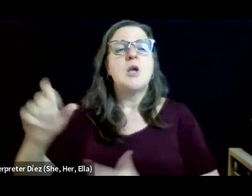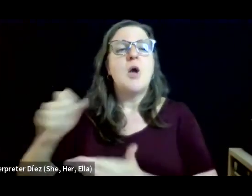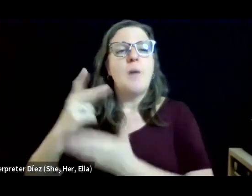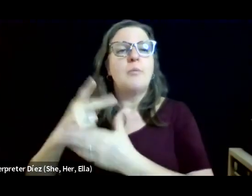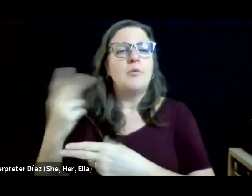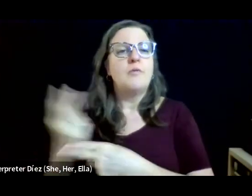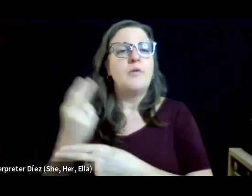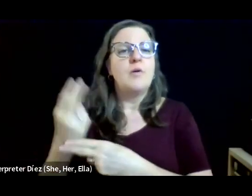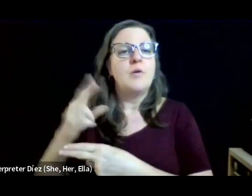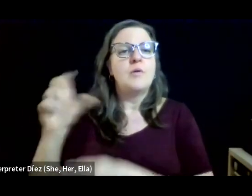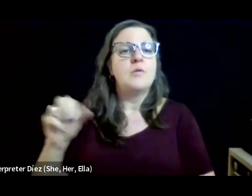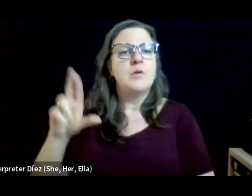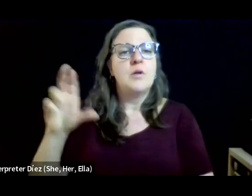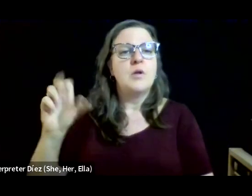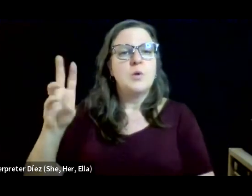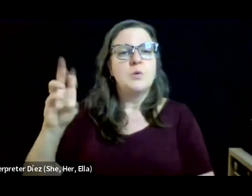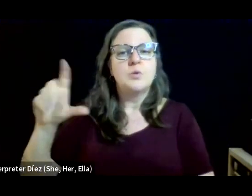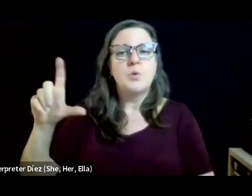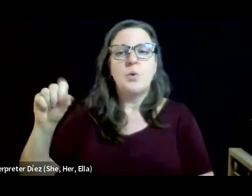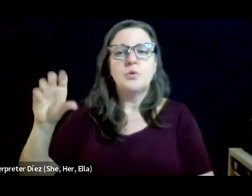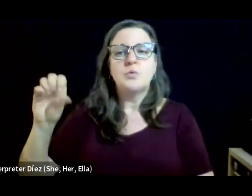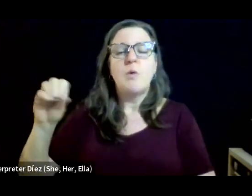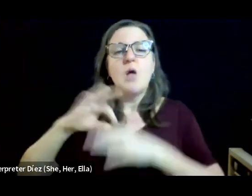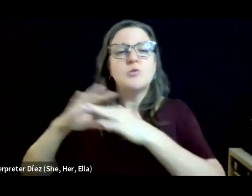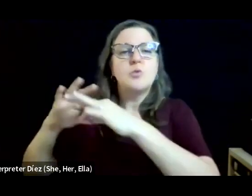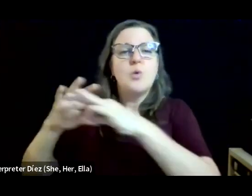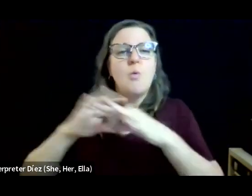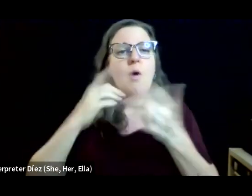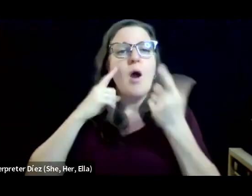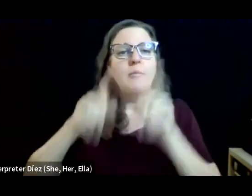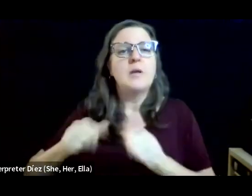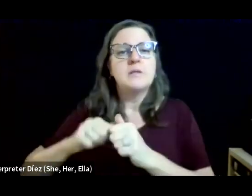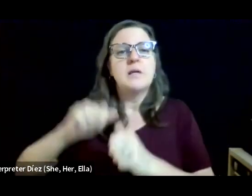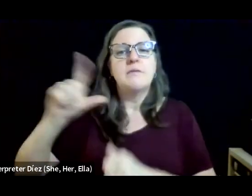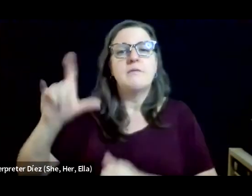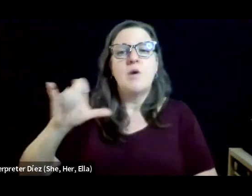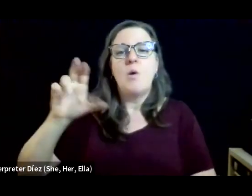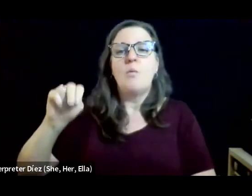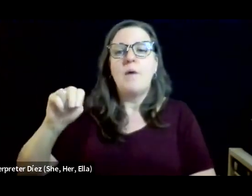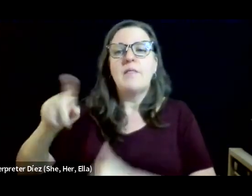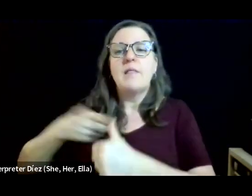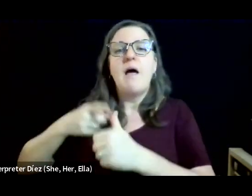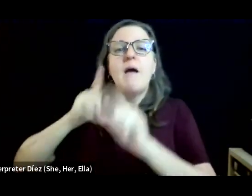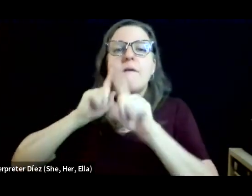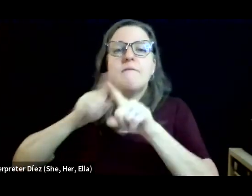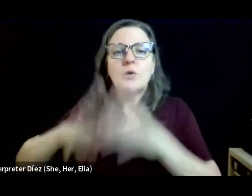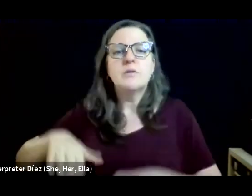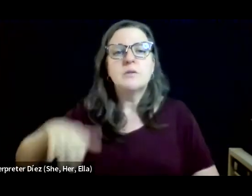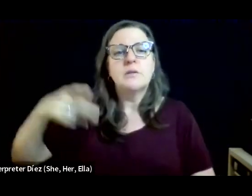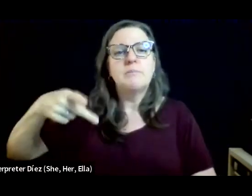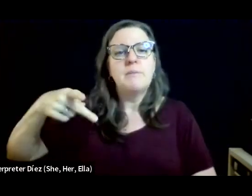Cooperative Agreement with Lion First Responder PPE Incorporated for Firefighting